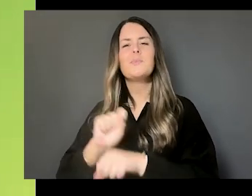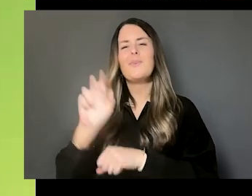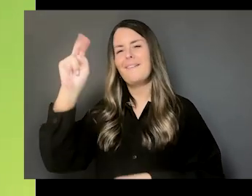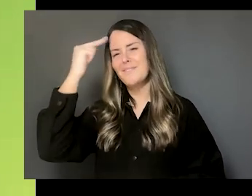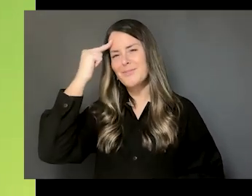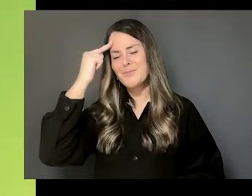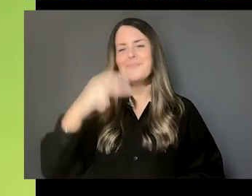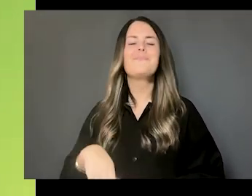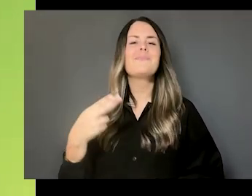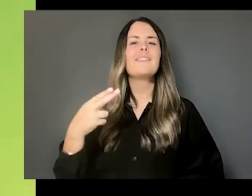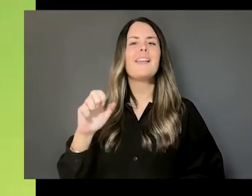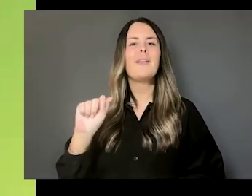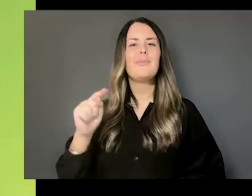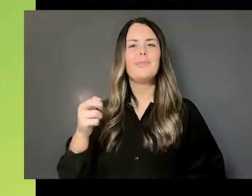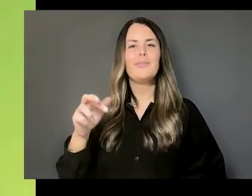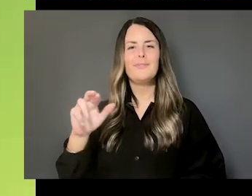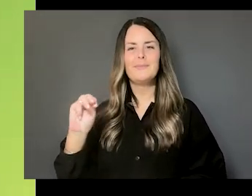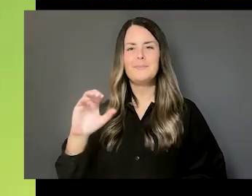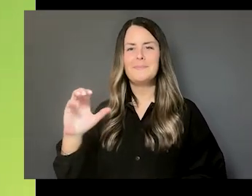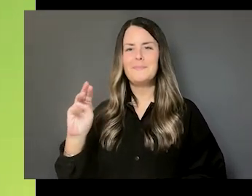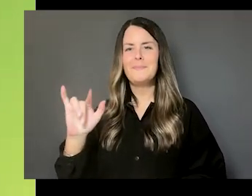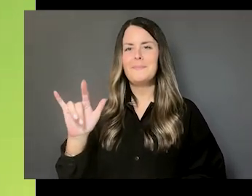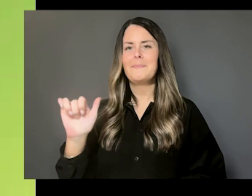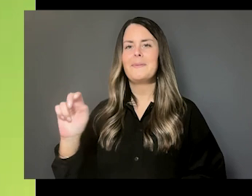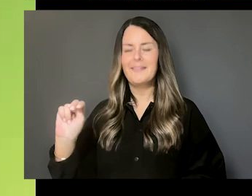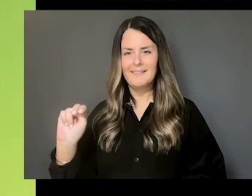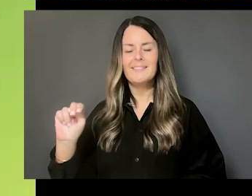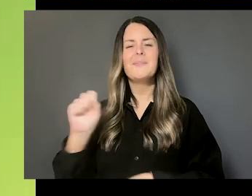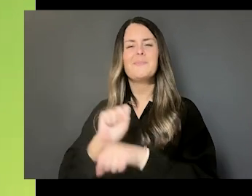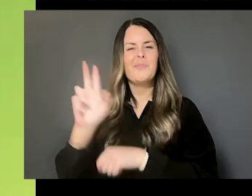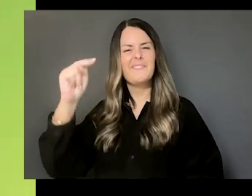Heather McMillin, Lead Numeracy Specialist at Metro Nashville Public Schools,